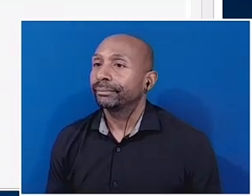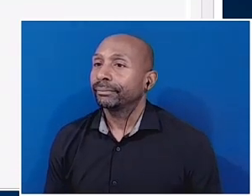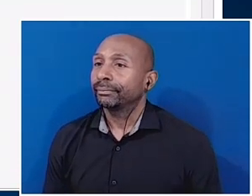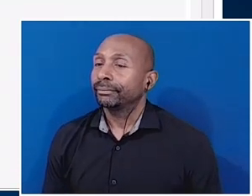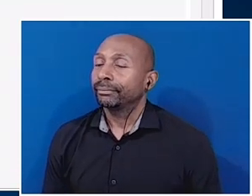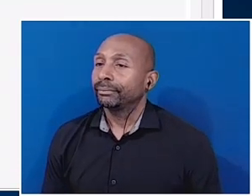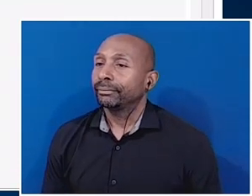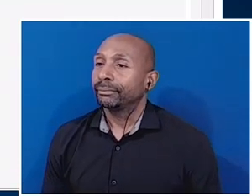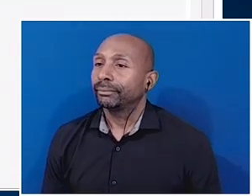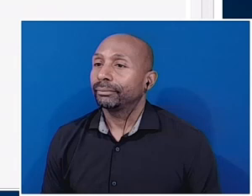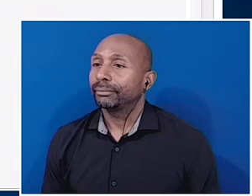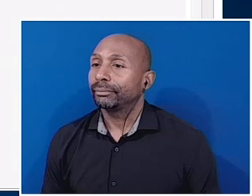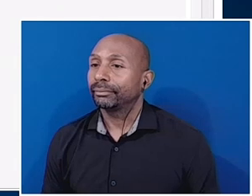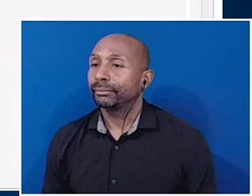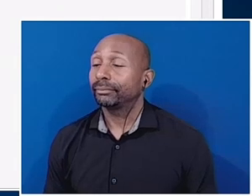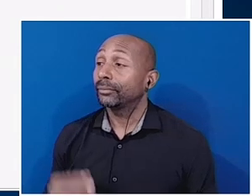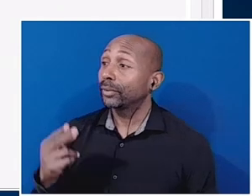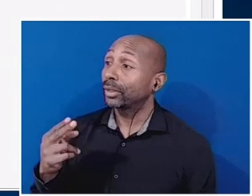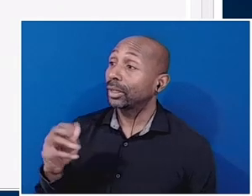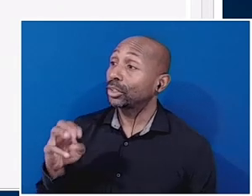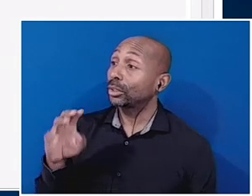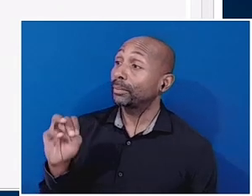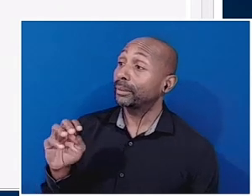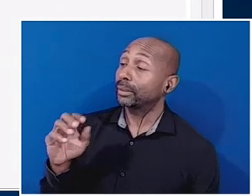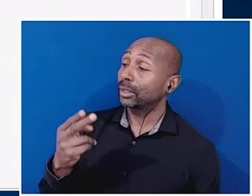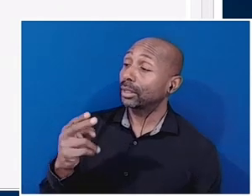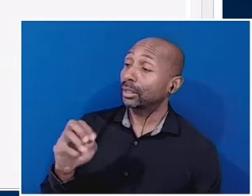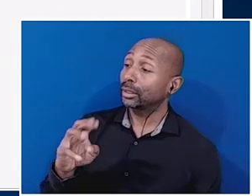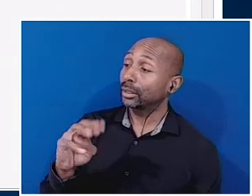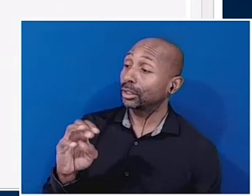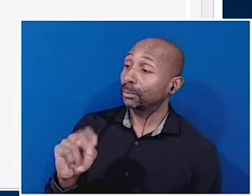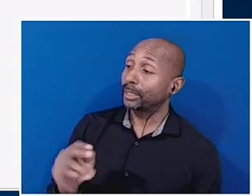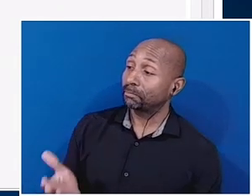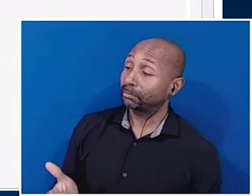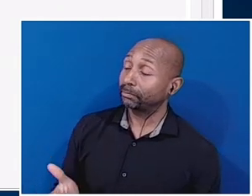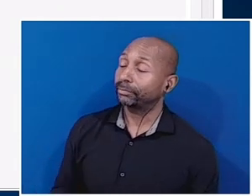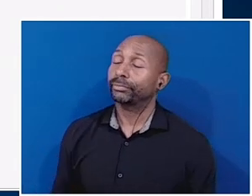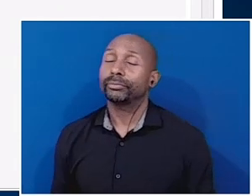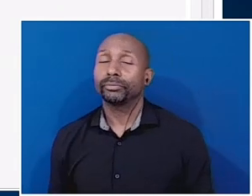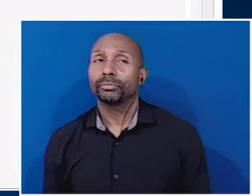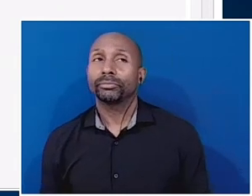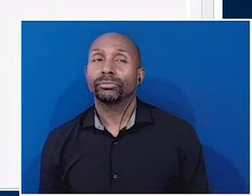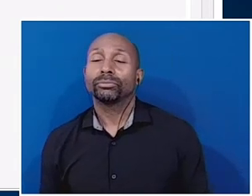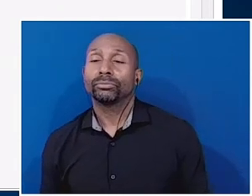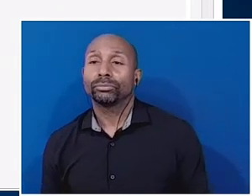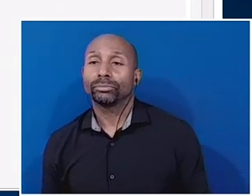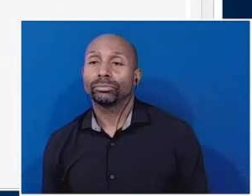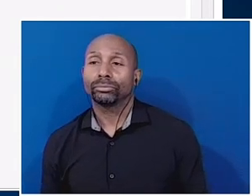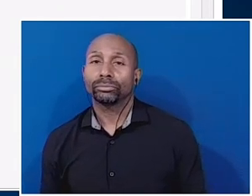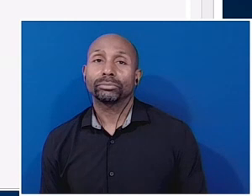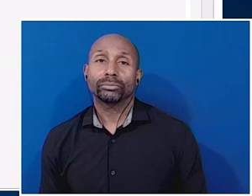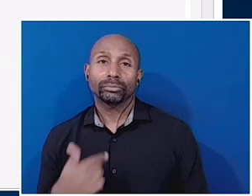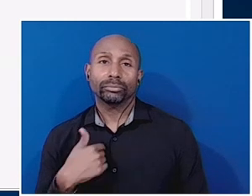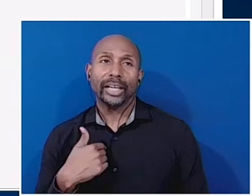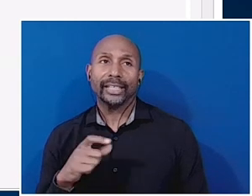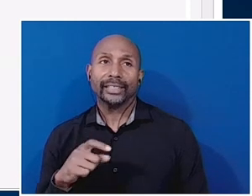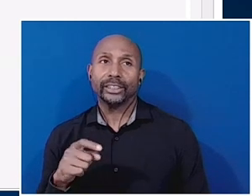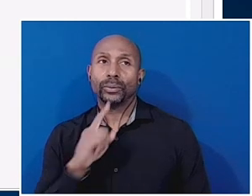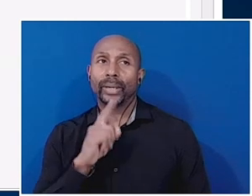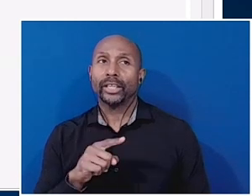Yeah. I mean, I guess there's- I think I need to answer that in two parts. And then, you know, I'll welcome any of